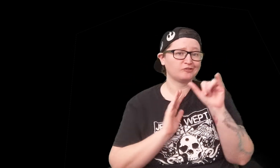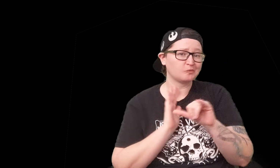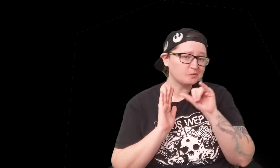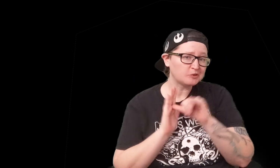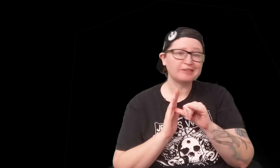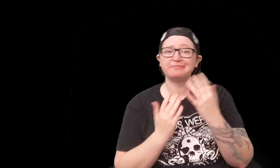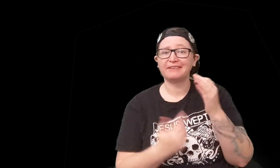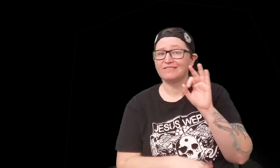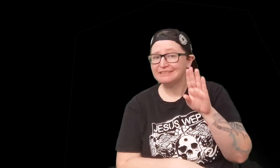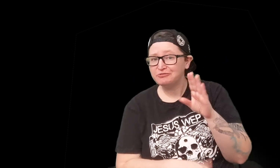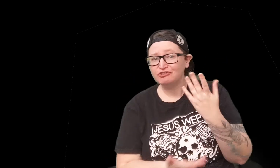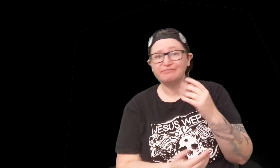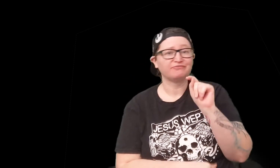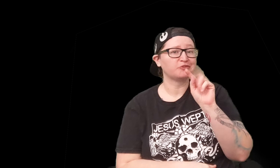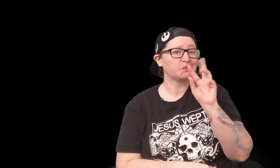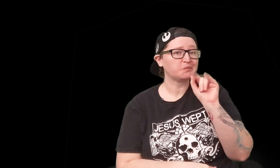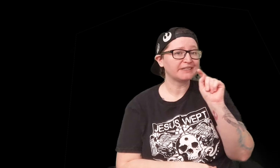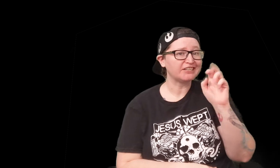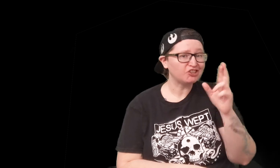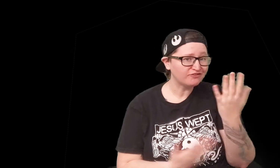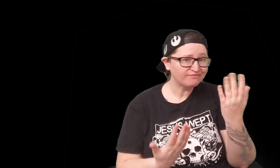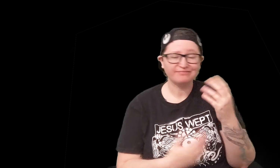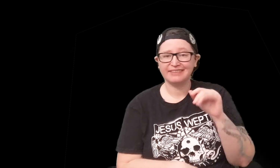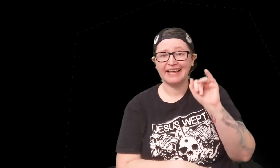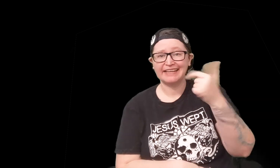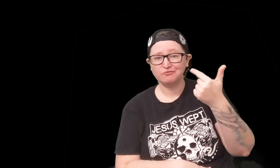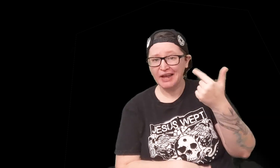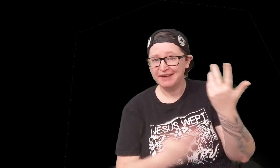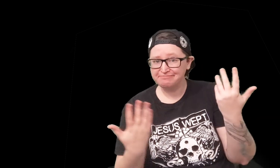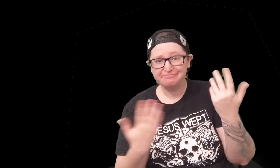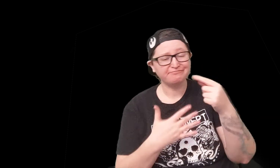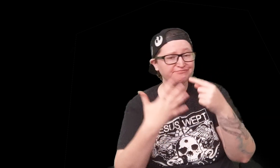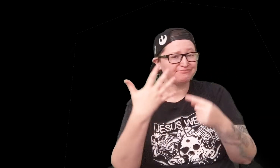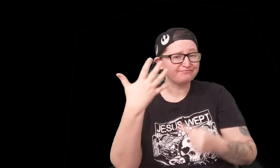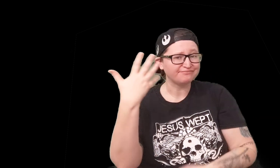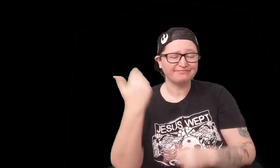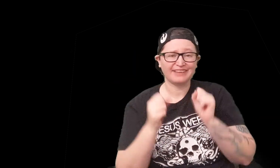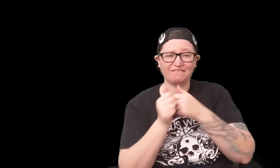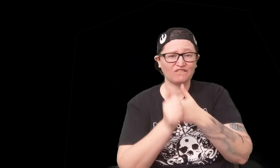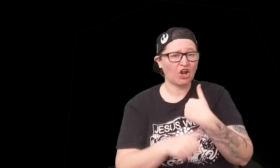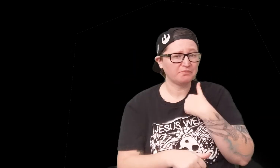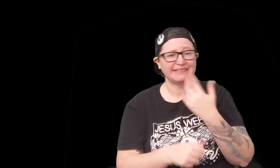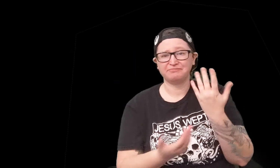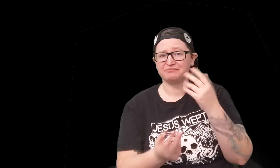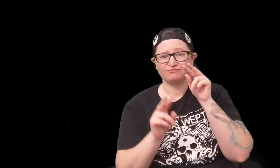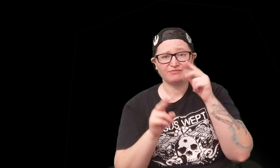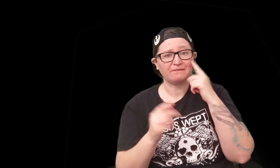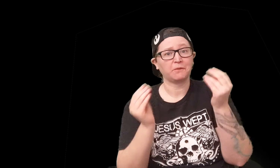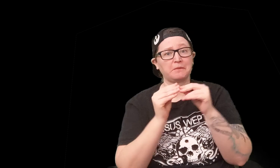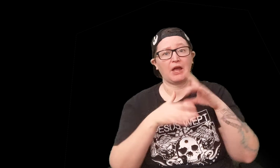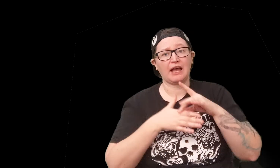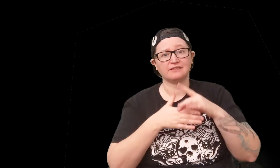on different platforms like YouTube Facebook Twitter Instagram all of those so give me a follow